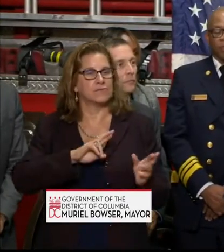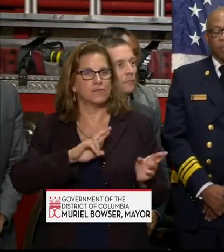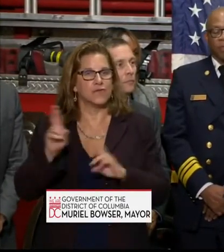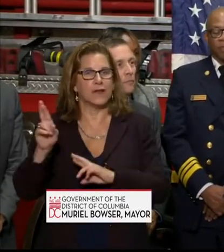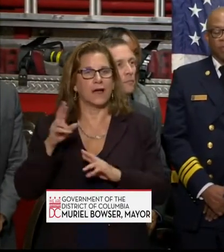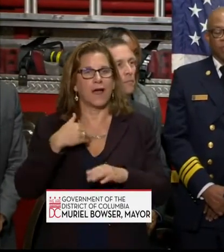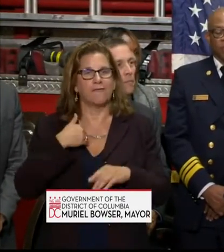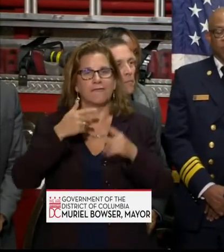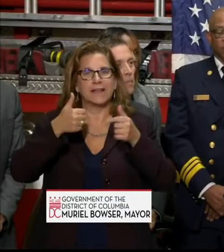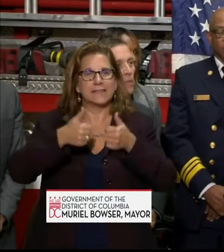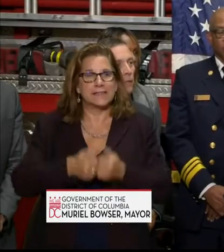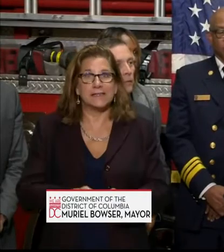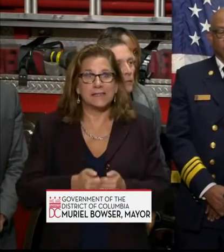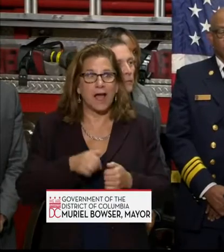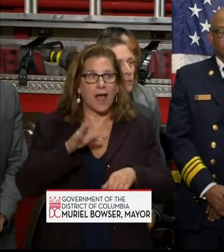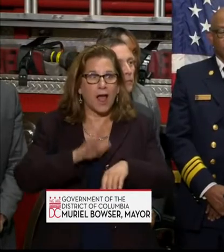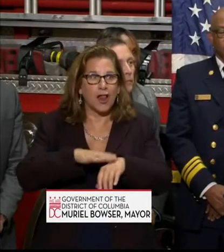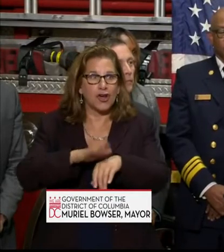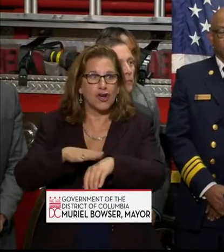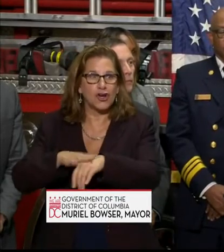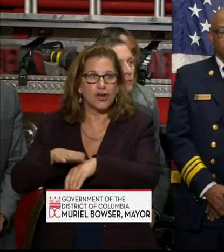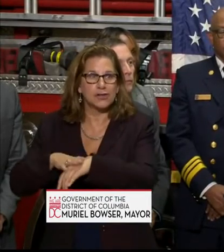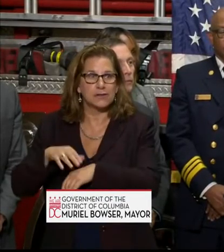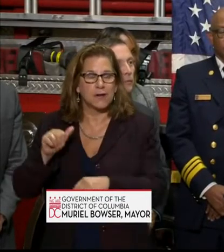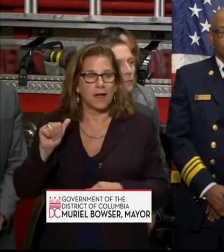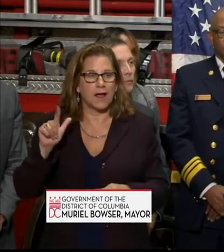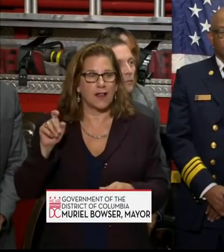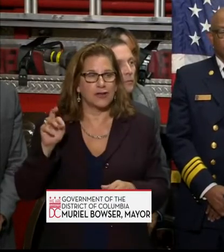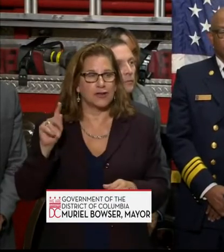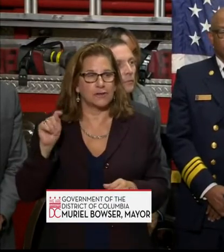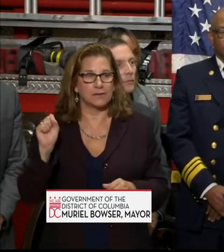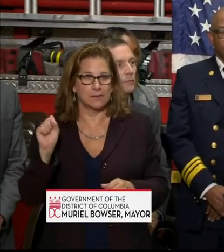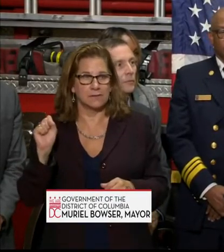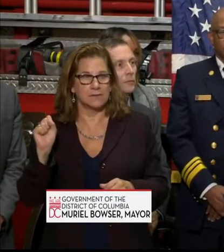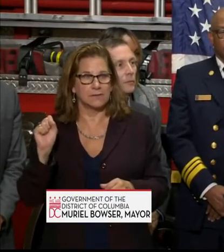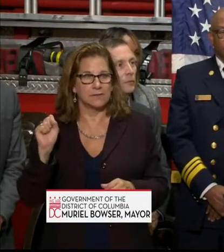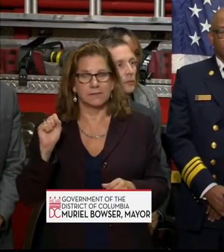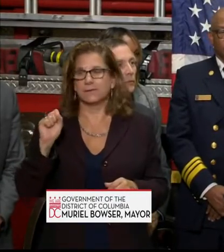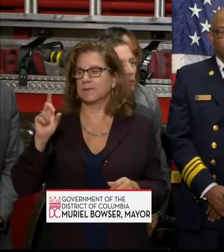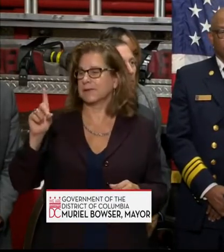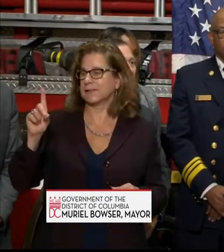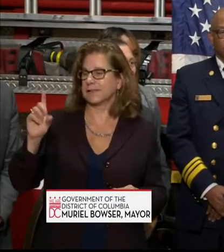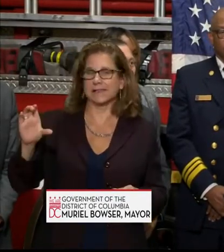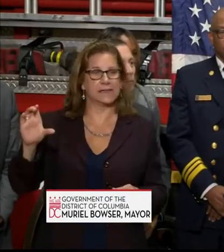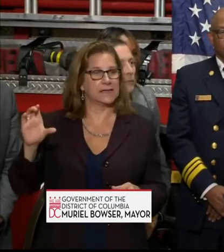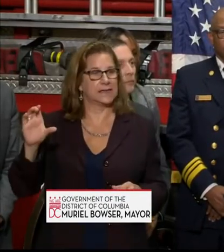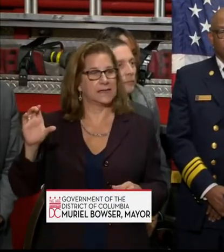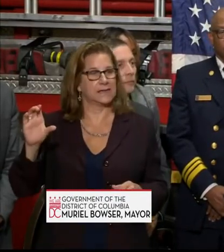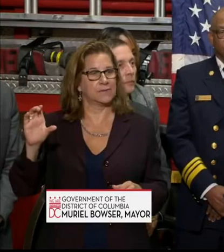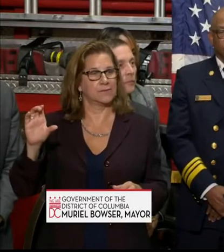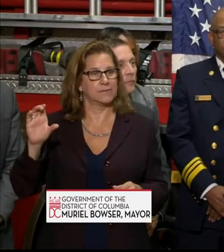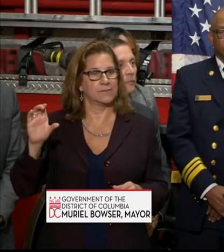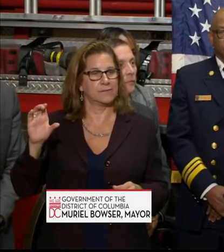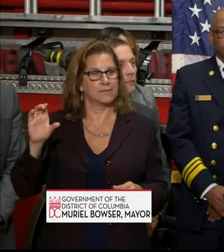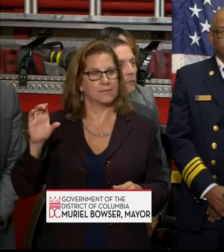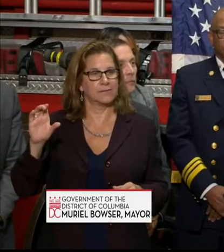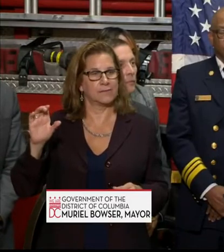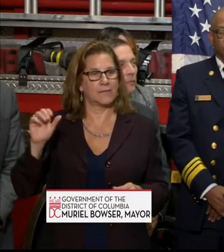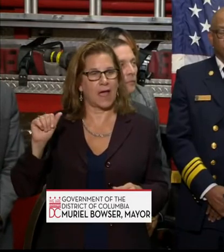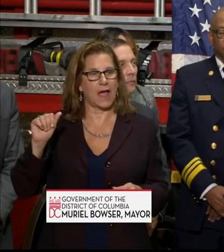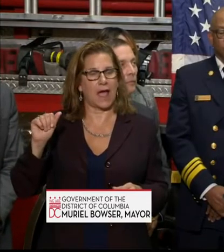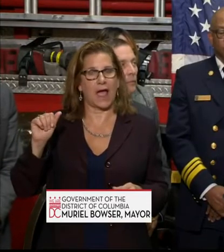ALERTDC.DC.GOV. BY DOING SO, YOU CAN RECEIVE